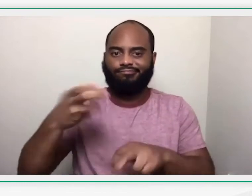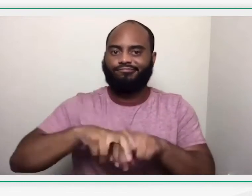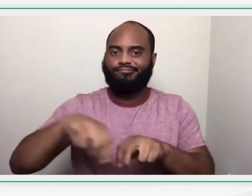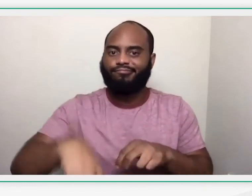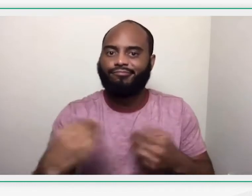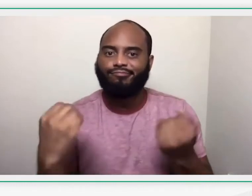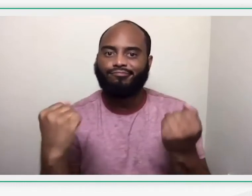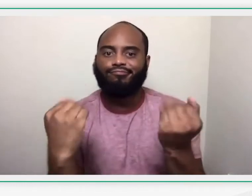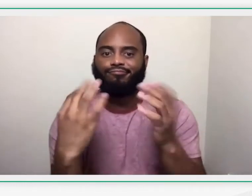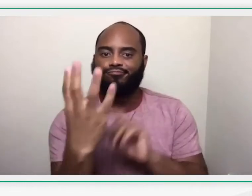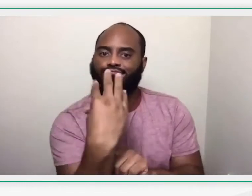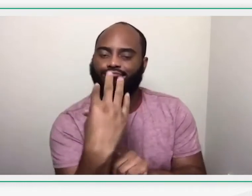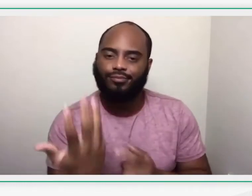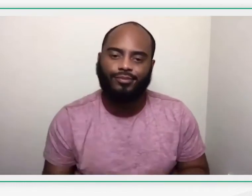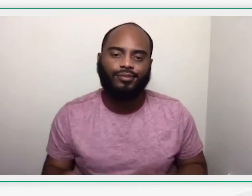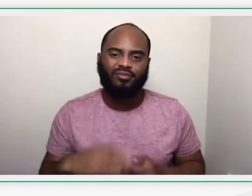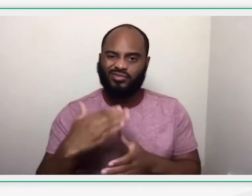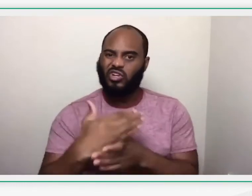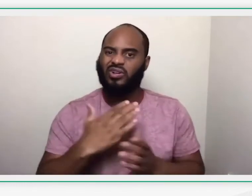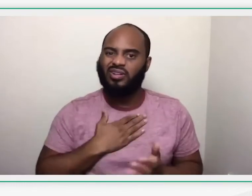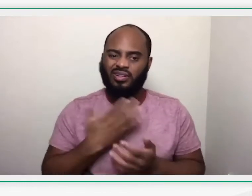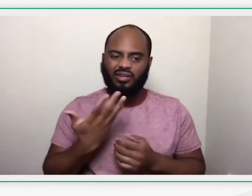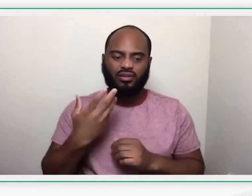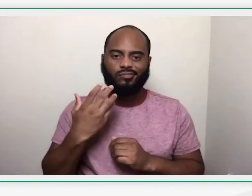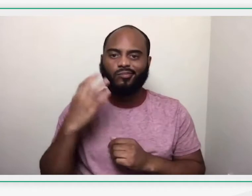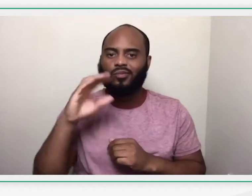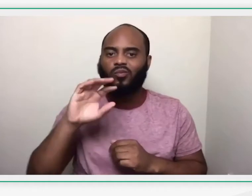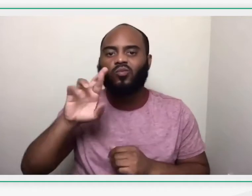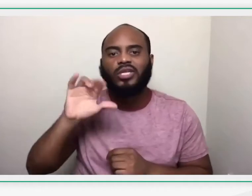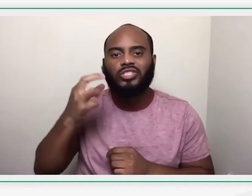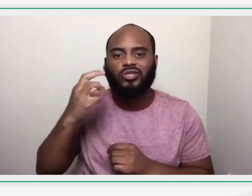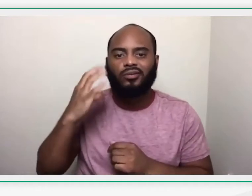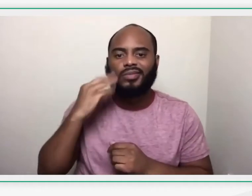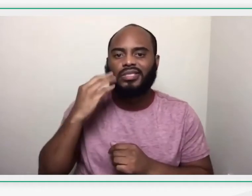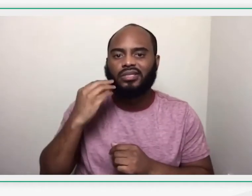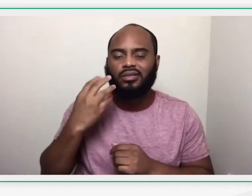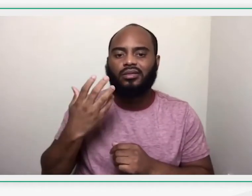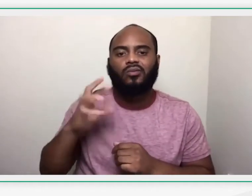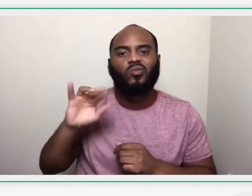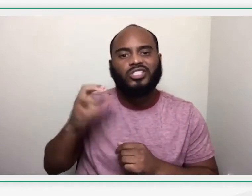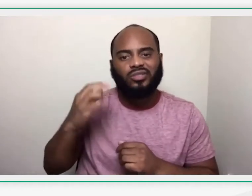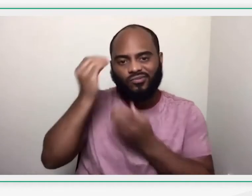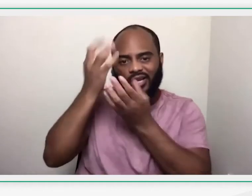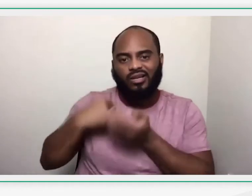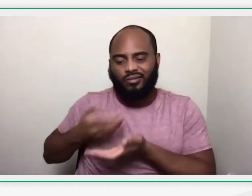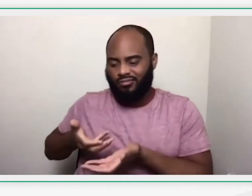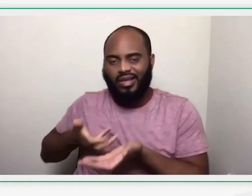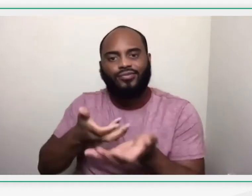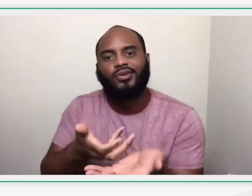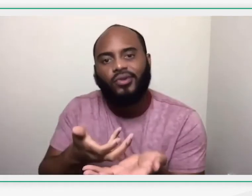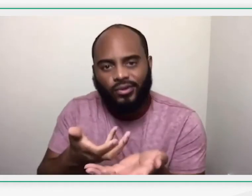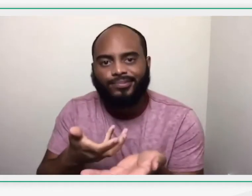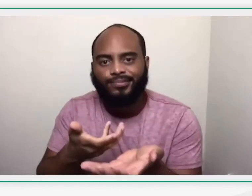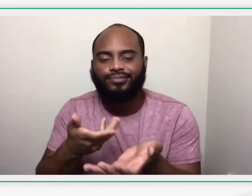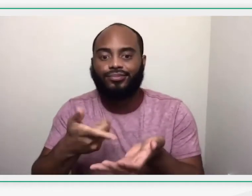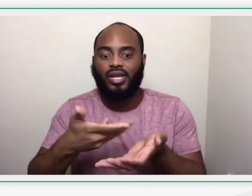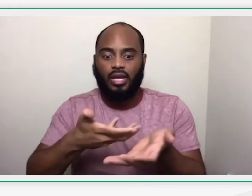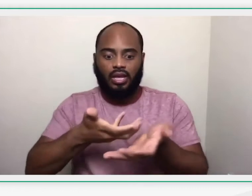for being able to put together tonight's webinar; and having me here; and also for providing this rich experience and rich information that we're sharing with the community.